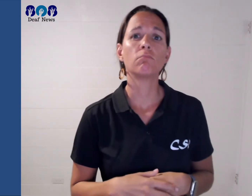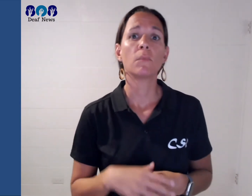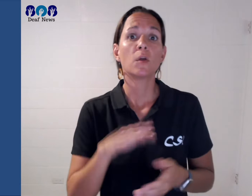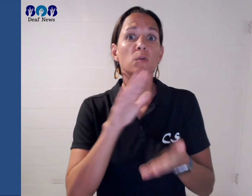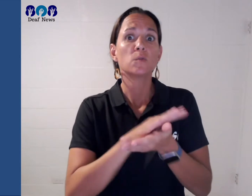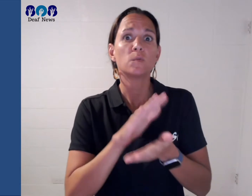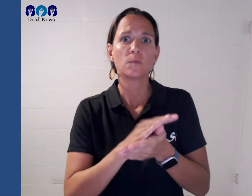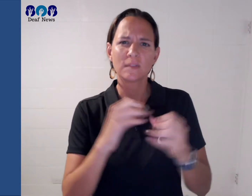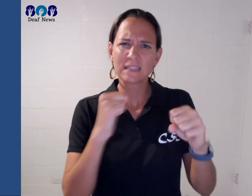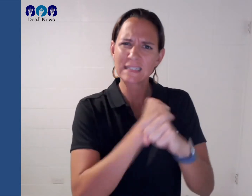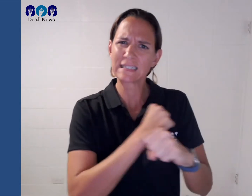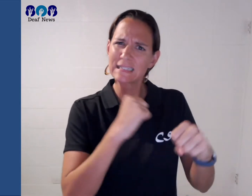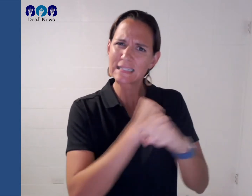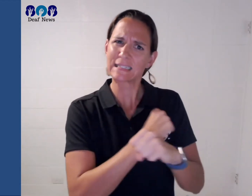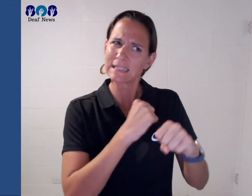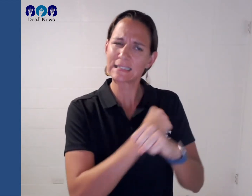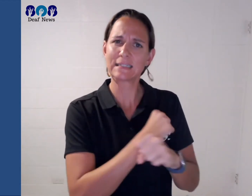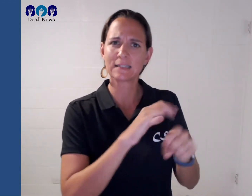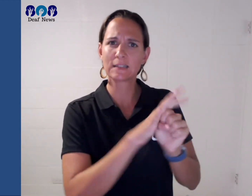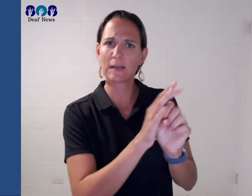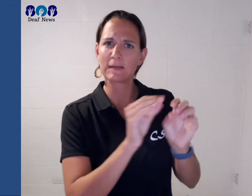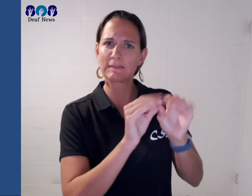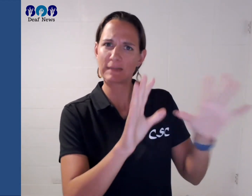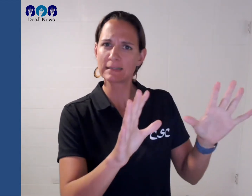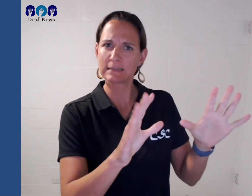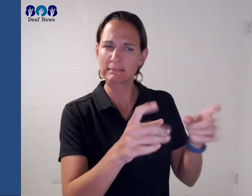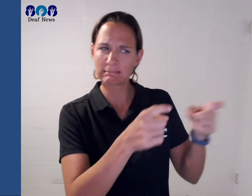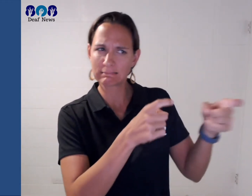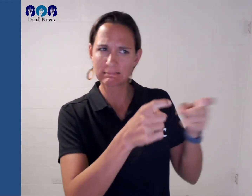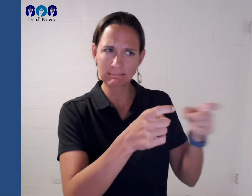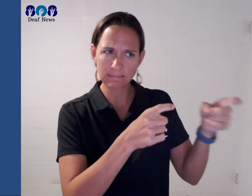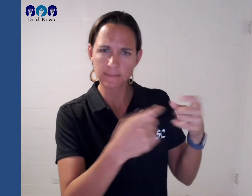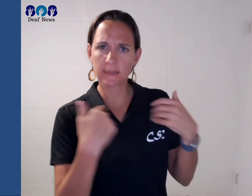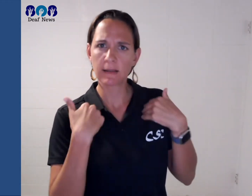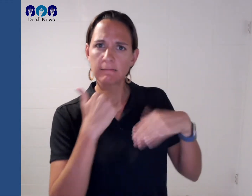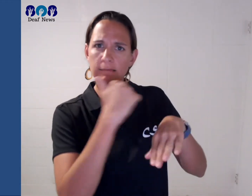The schools are doing all they can within their power to stop the spread